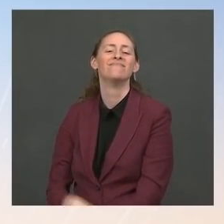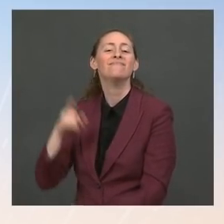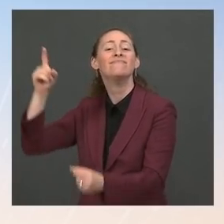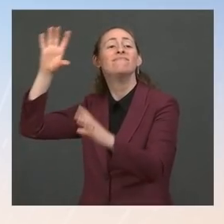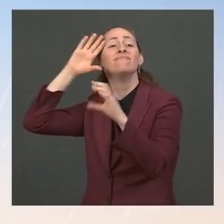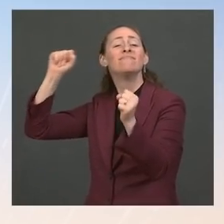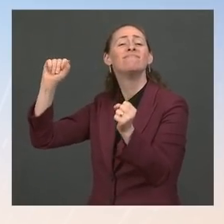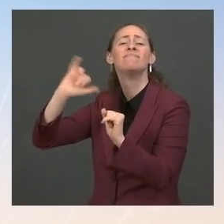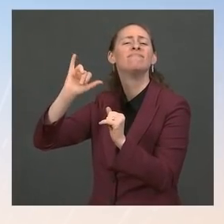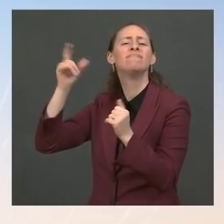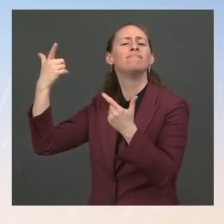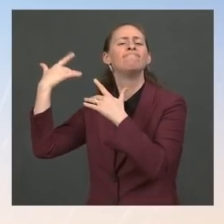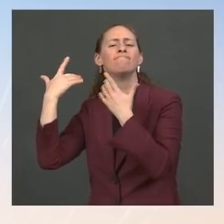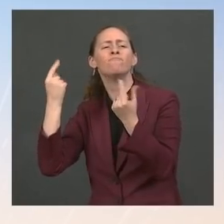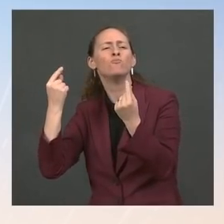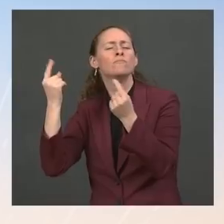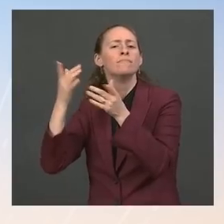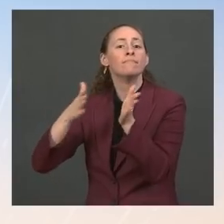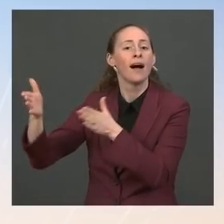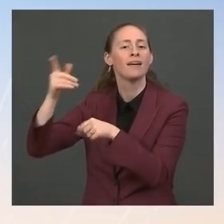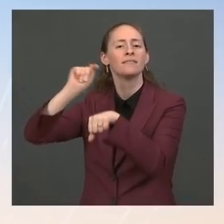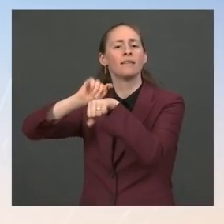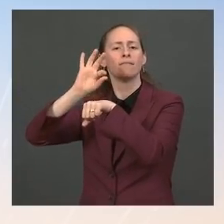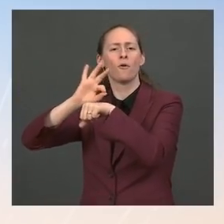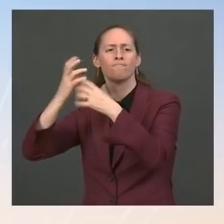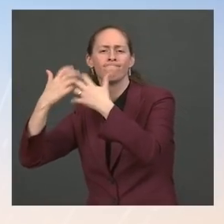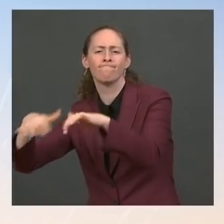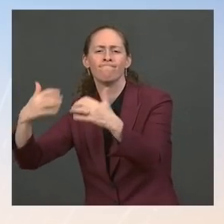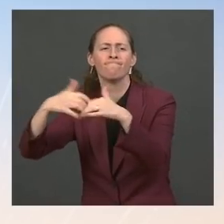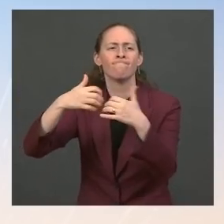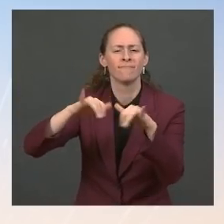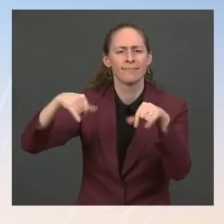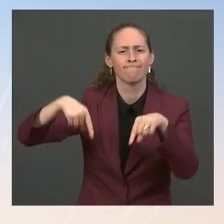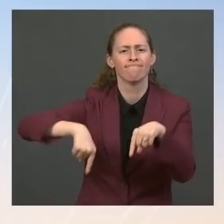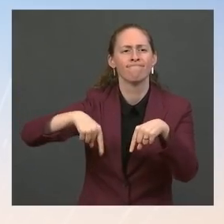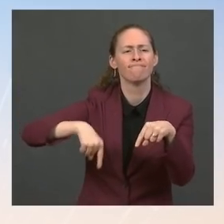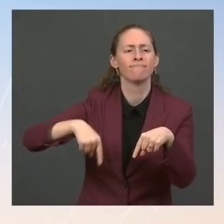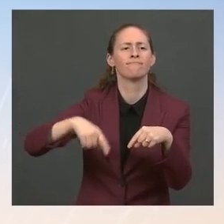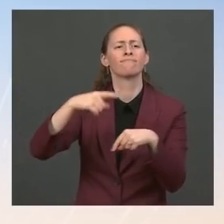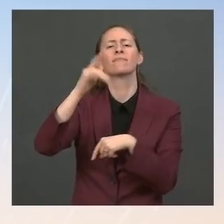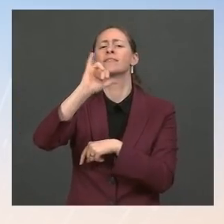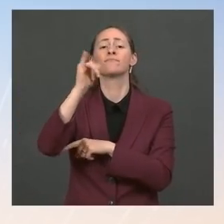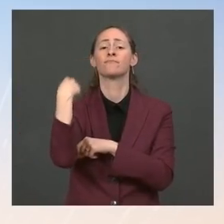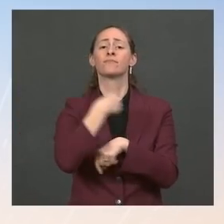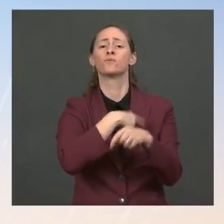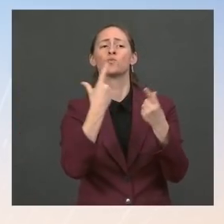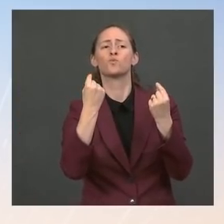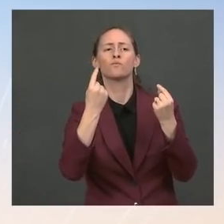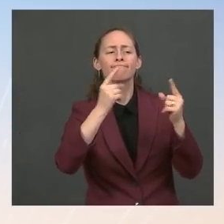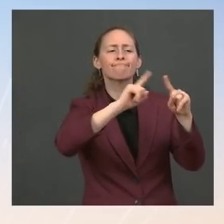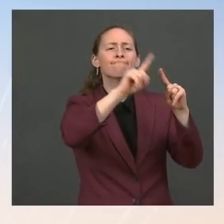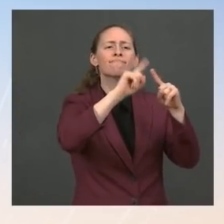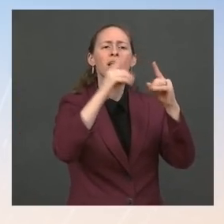funding to support community-based organizations that are continuing to build vaccine confidence across communities of color, rural areas,